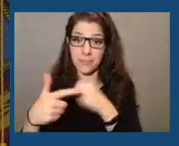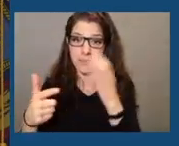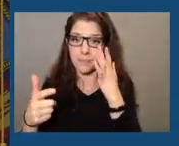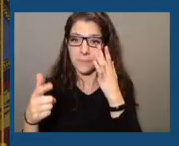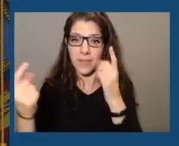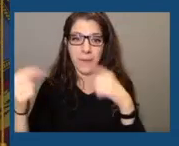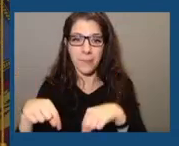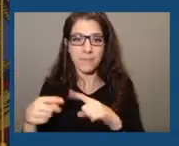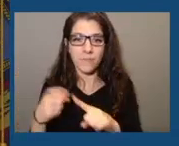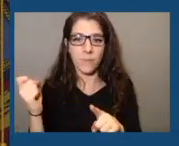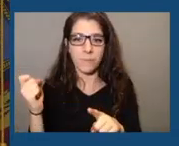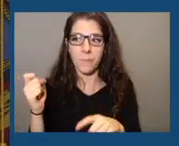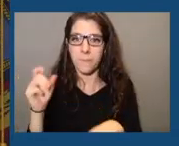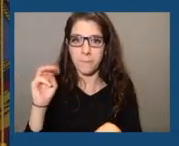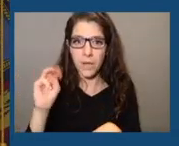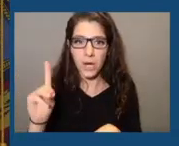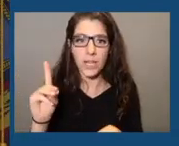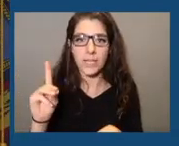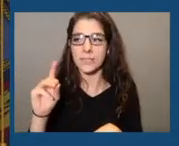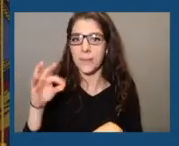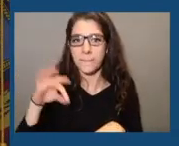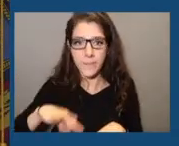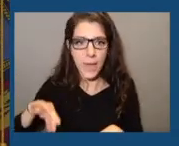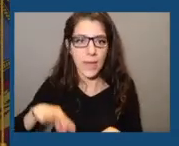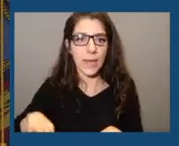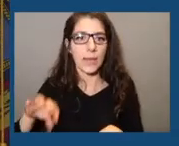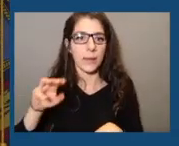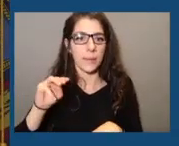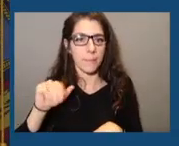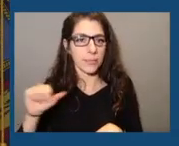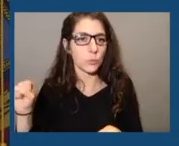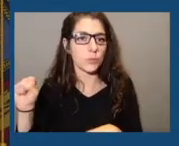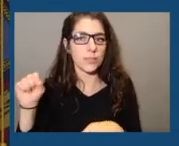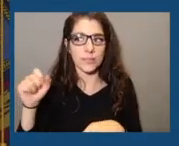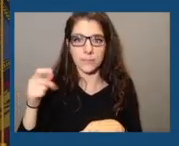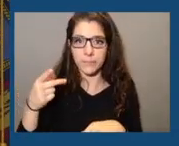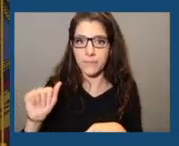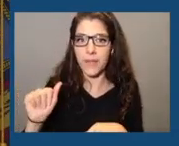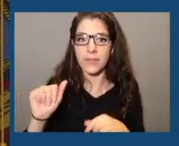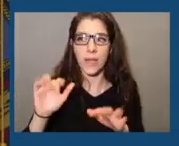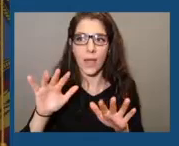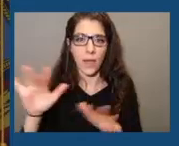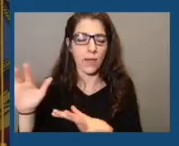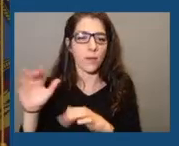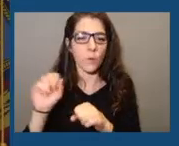from Maryland and Maine and Massachusetts and Pennsylvania and all of our neighbors and they're working together with us